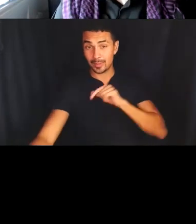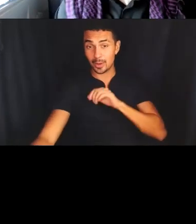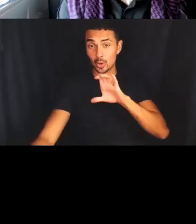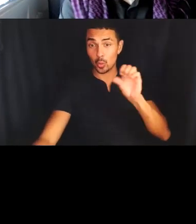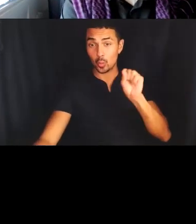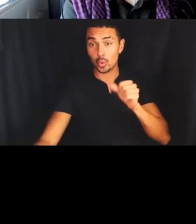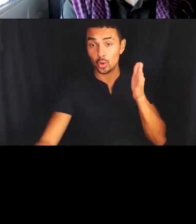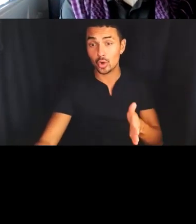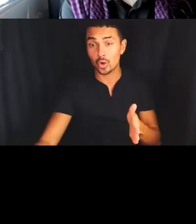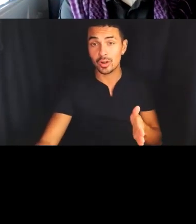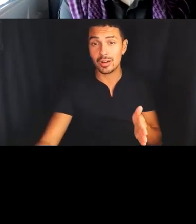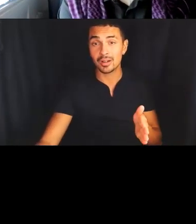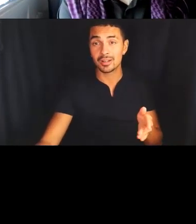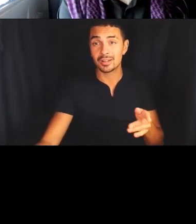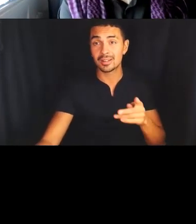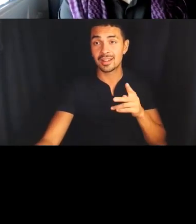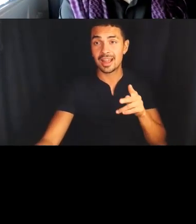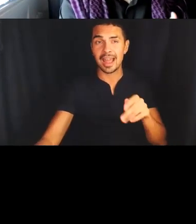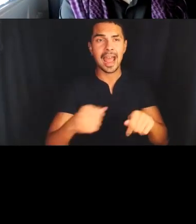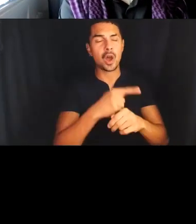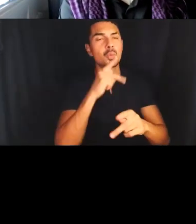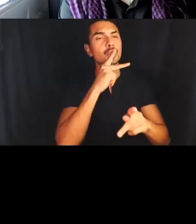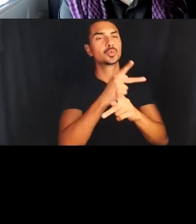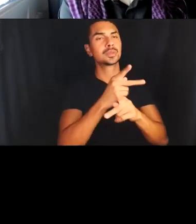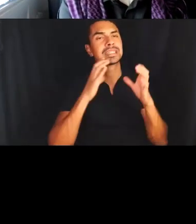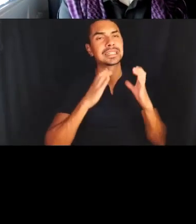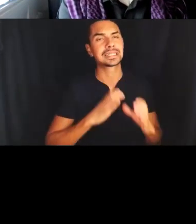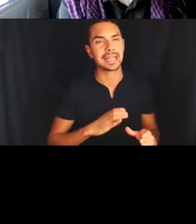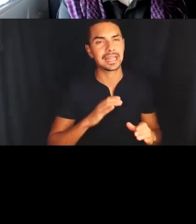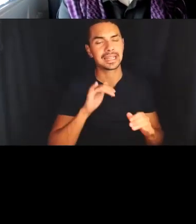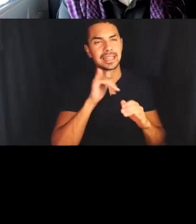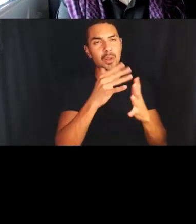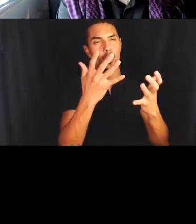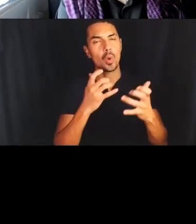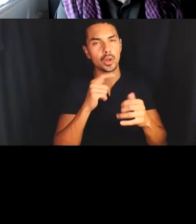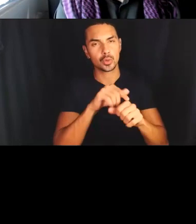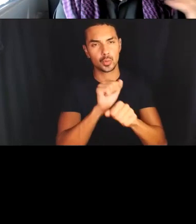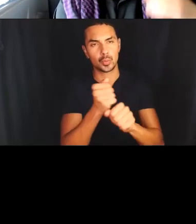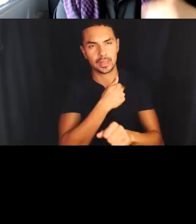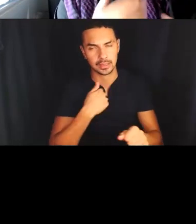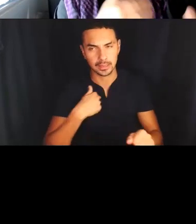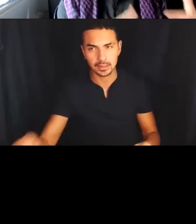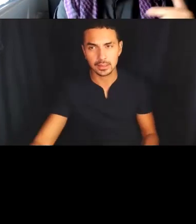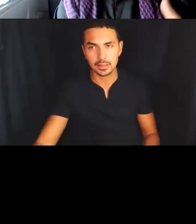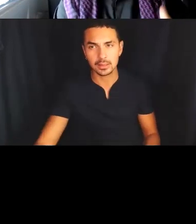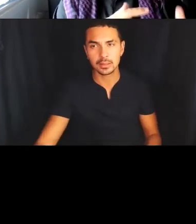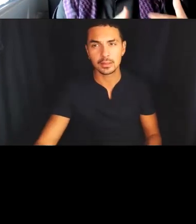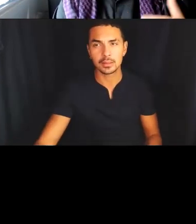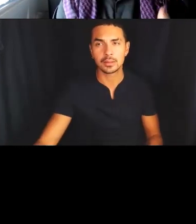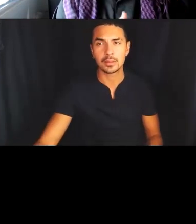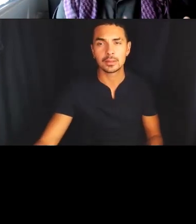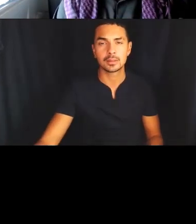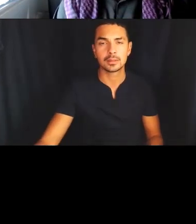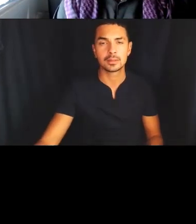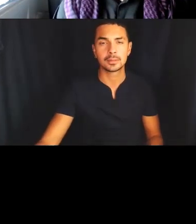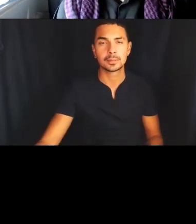how are they gonna treat our clients? How are they gonna treat the survivors that walk in the door? So that's how some of that played out